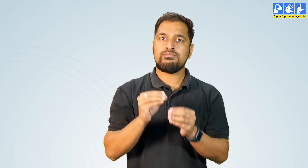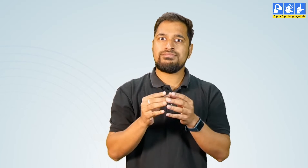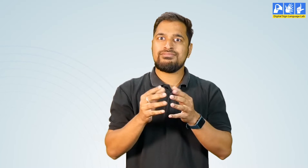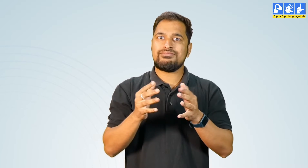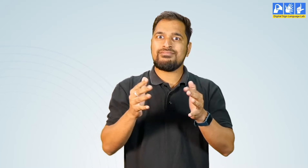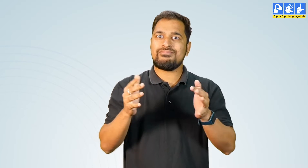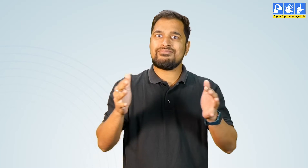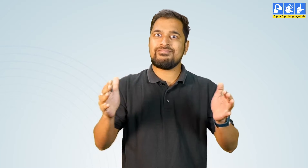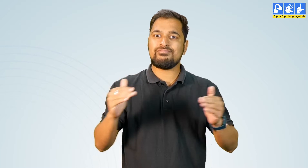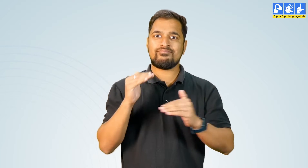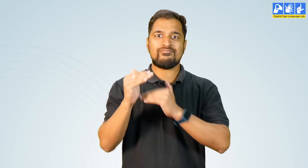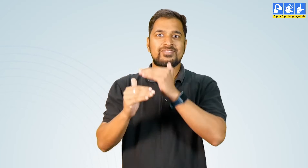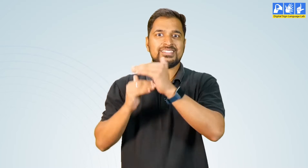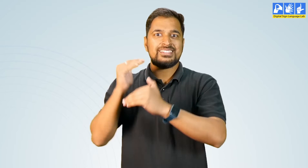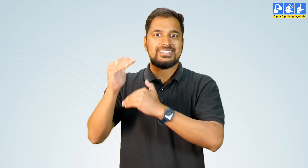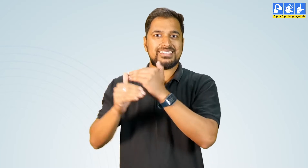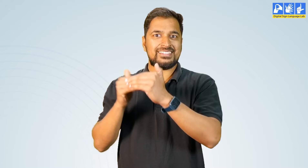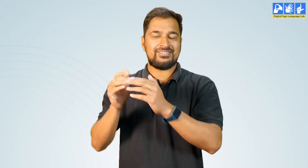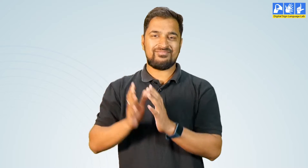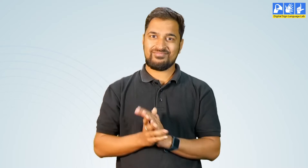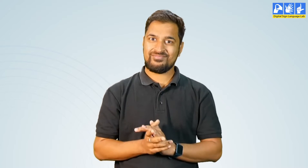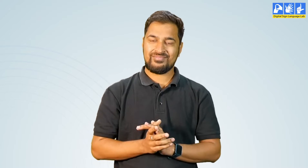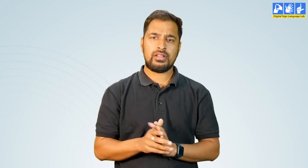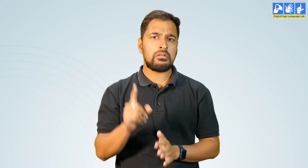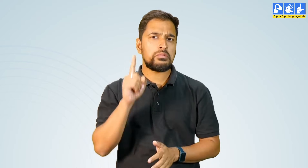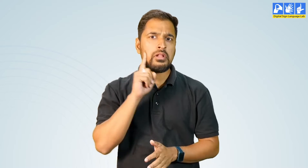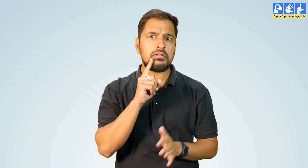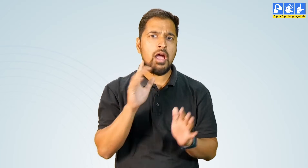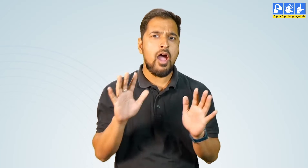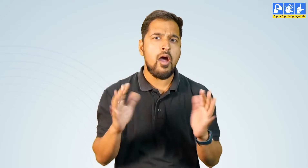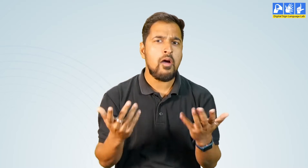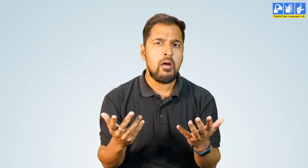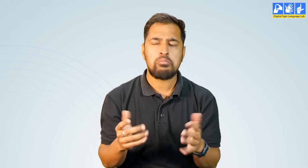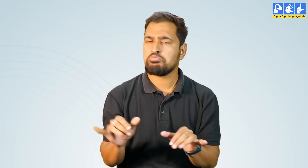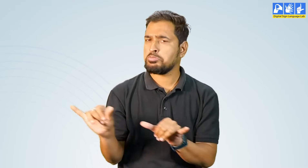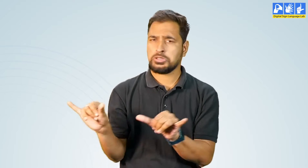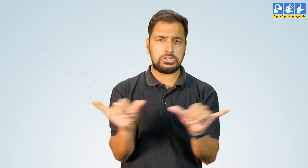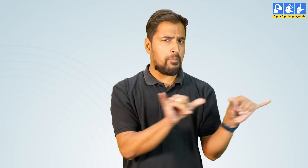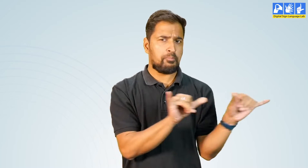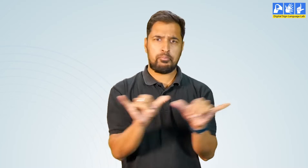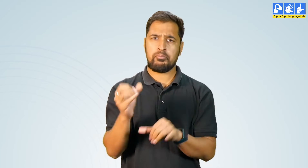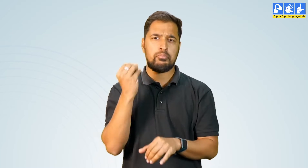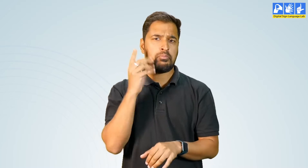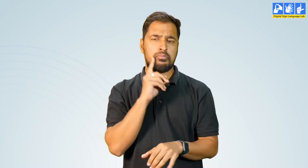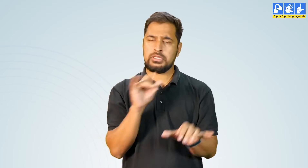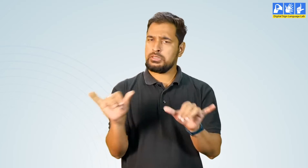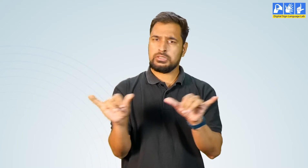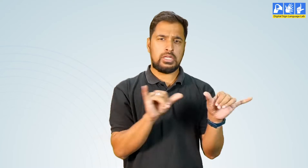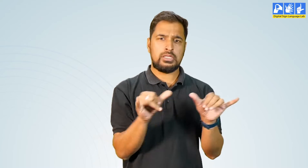it develops the child's vocabulary. But how does this work for deaf babies? It works in the same way.